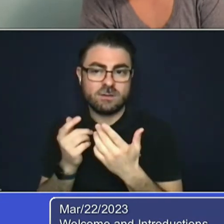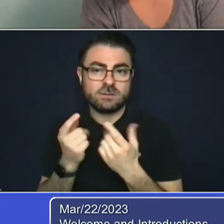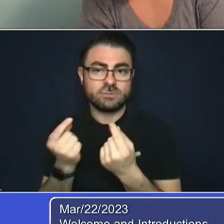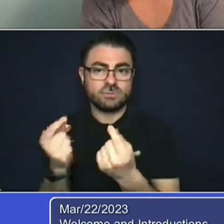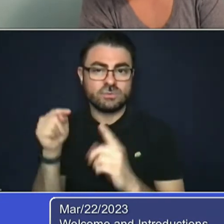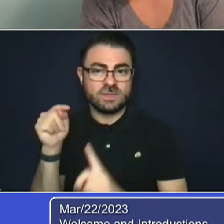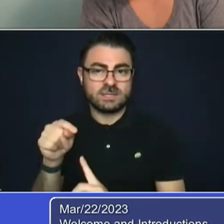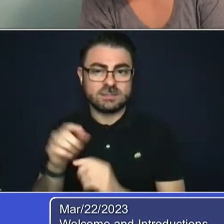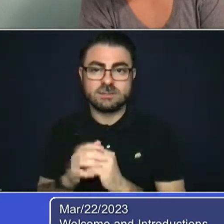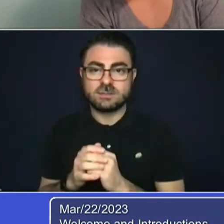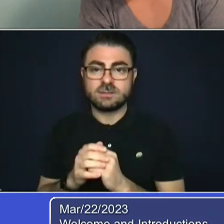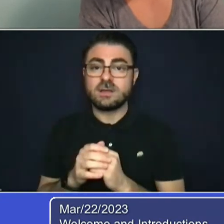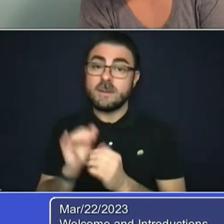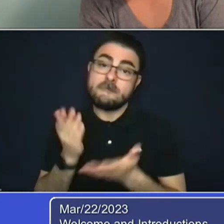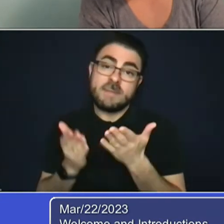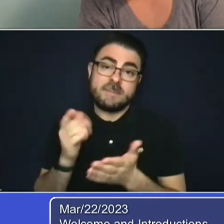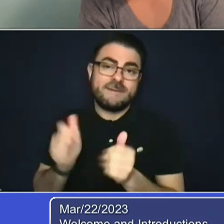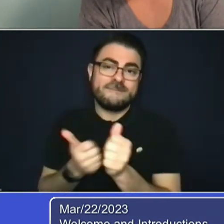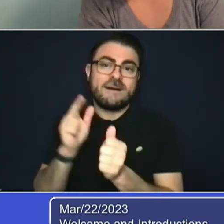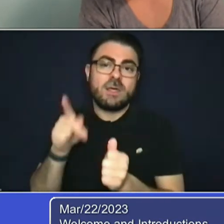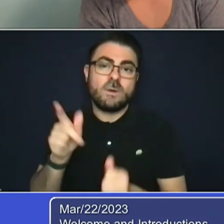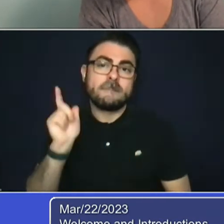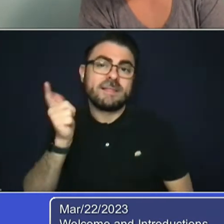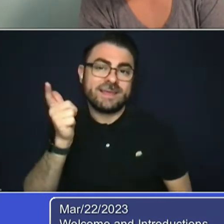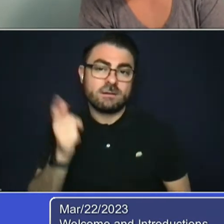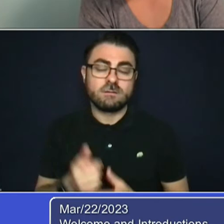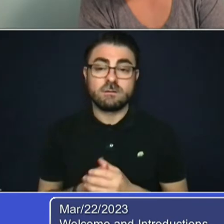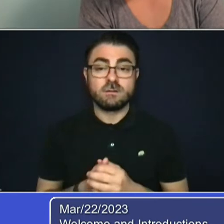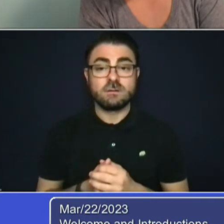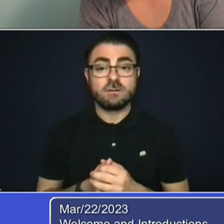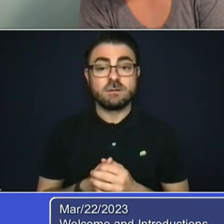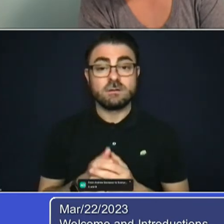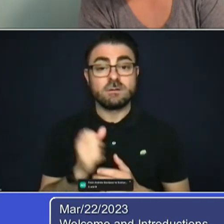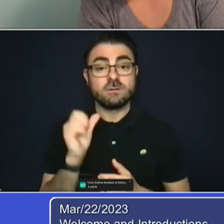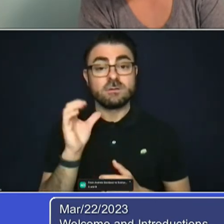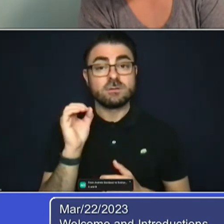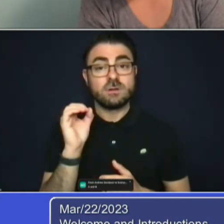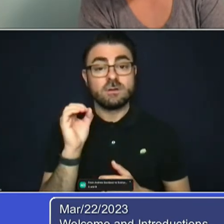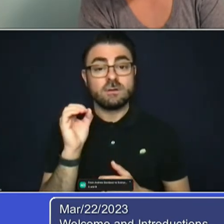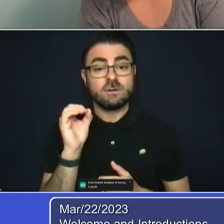CAN GO TO A ROOM WITH YOU, AND THE FOLKS THAT NEED INTERPRETATION.